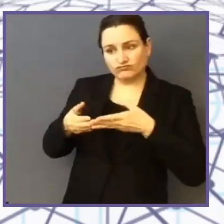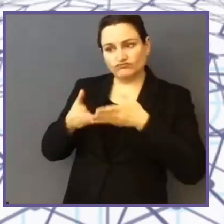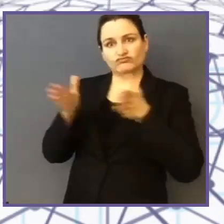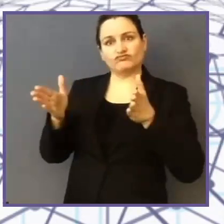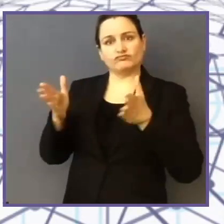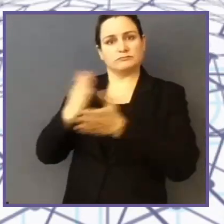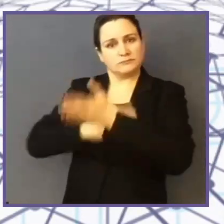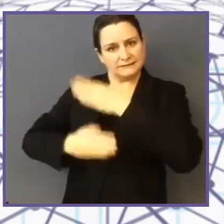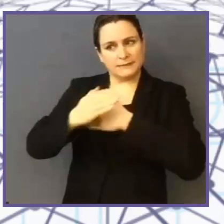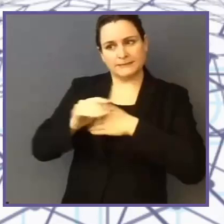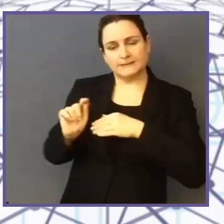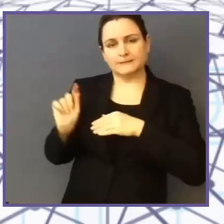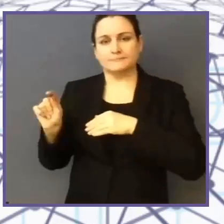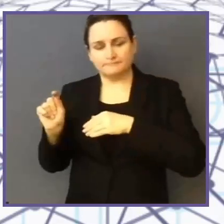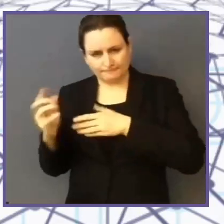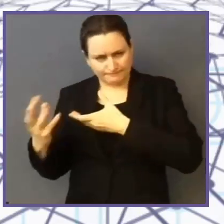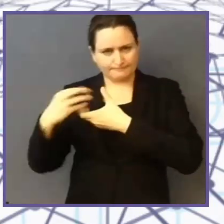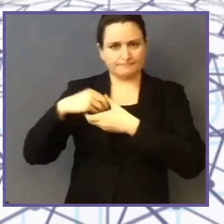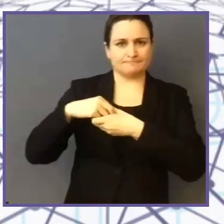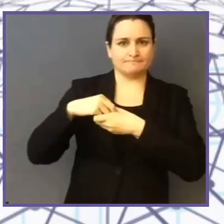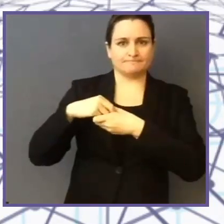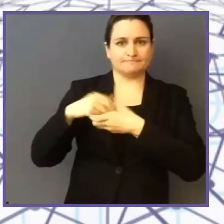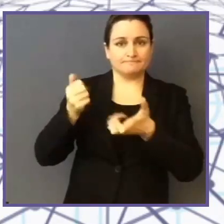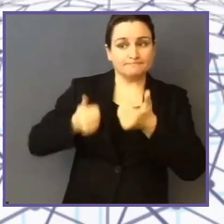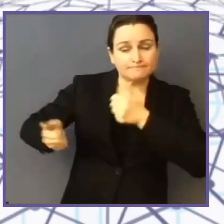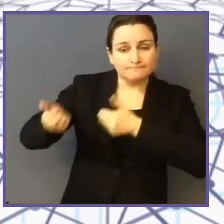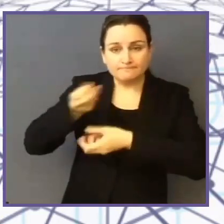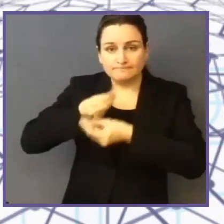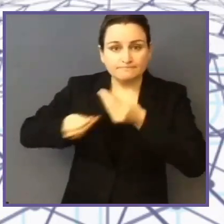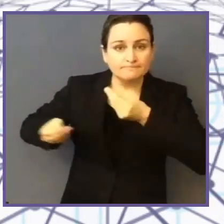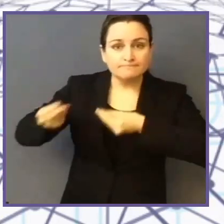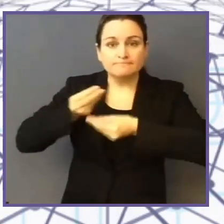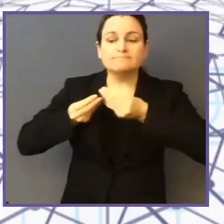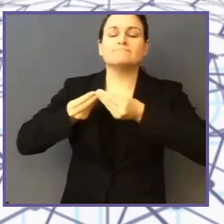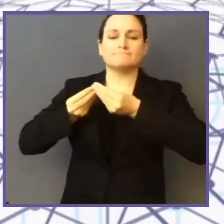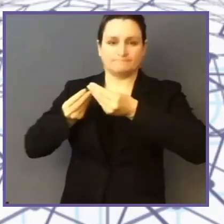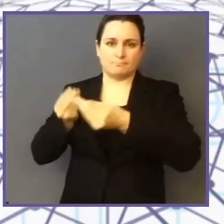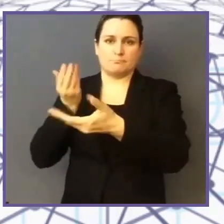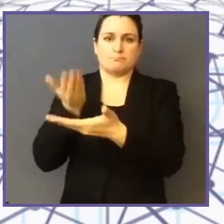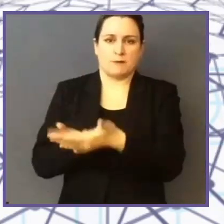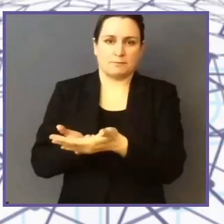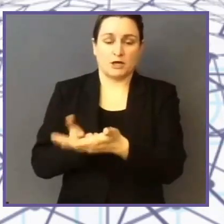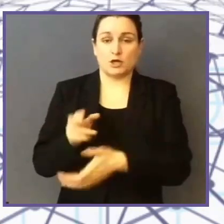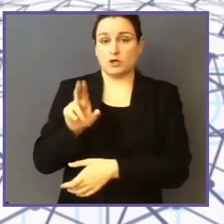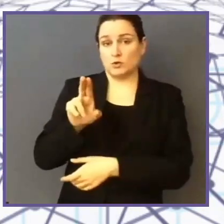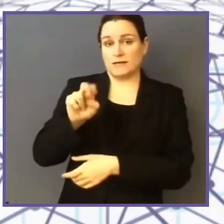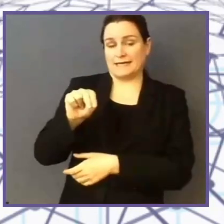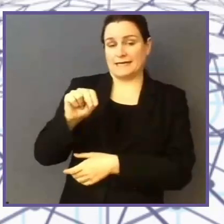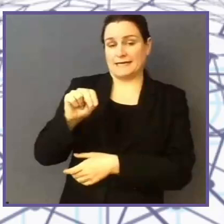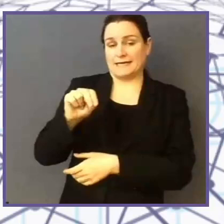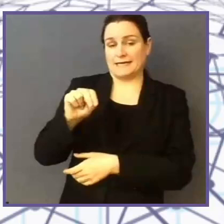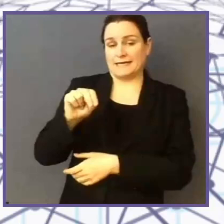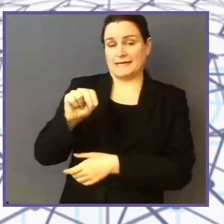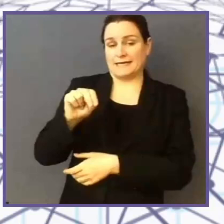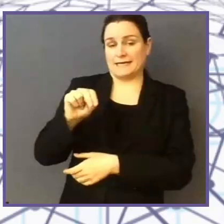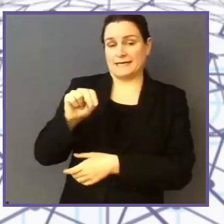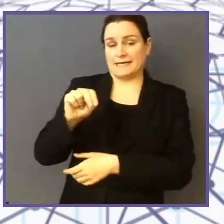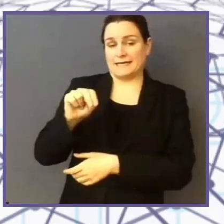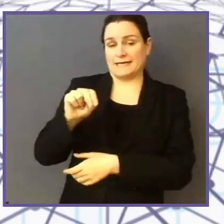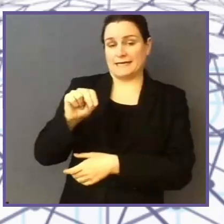that negotiated what would be eventually become the Convention on the Rights of Persons with Disabilities.